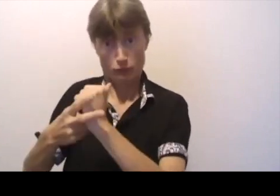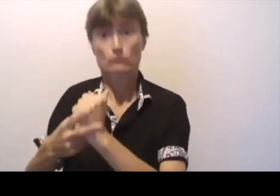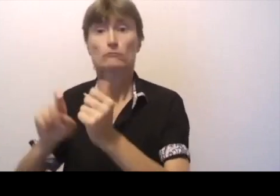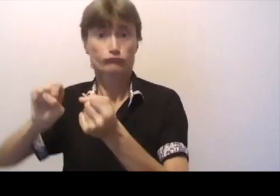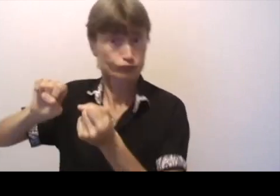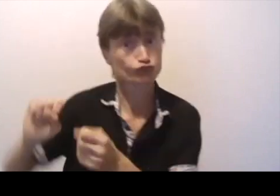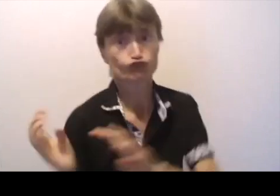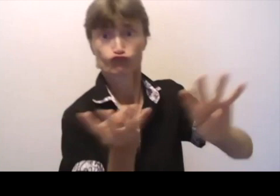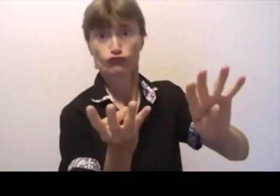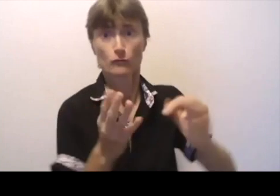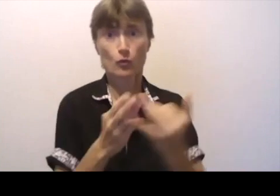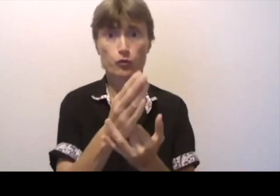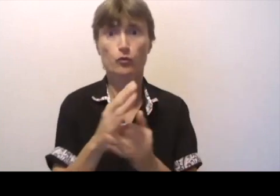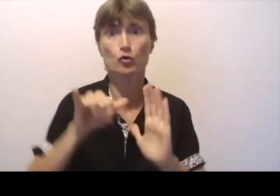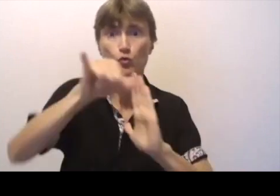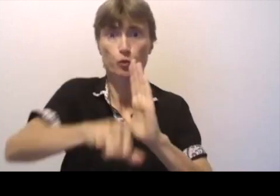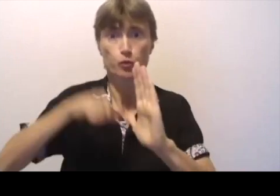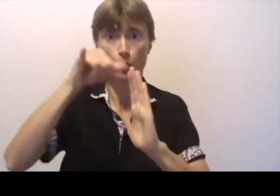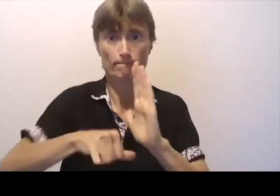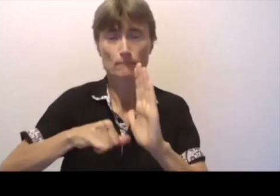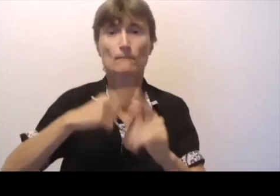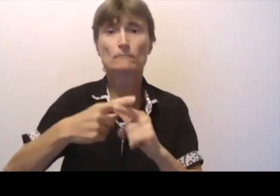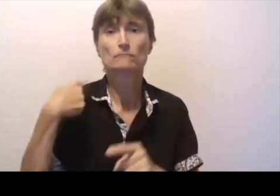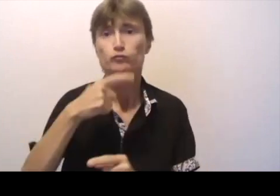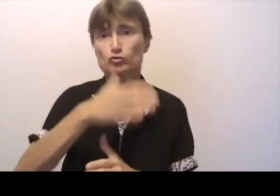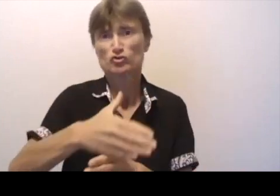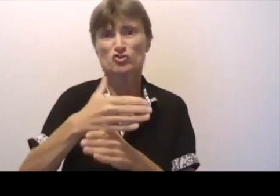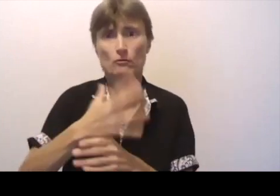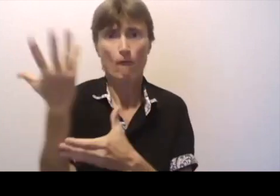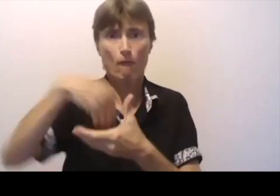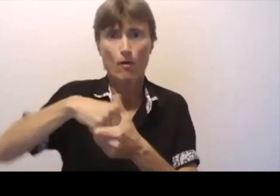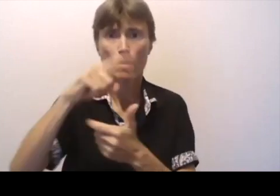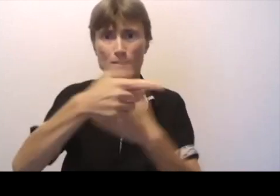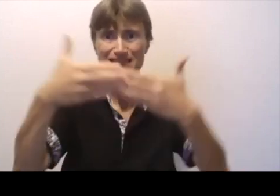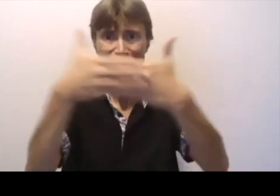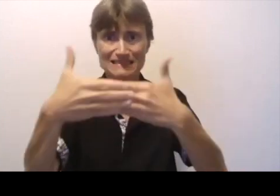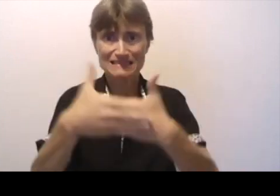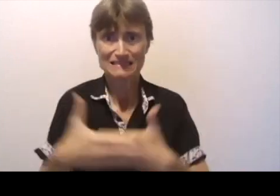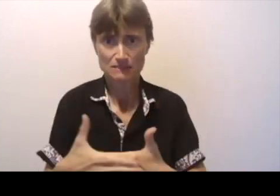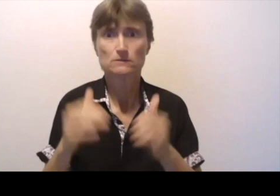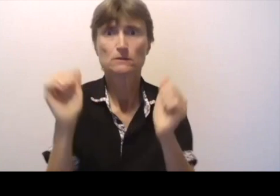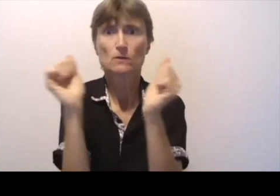sharing a copy of today's slides with all of the links embedded and that will be sent up as a follow-up email to everyone